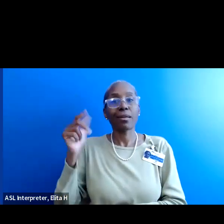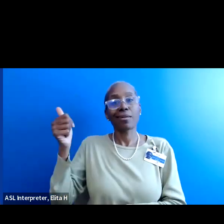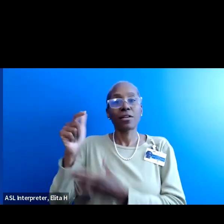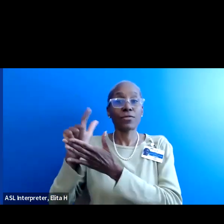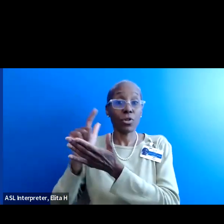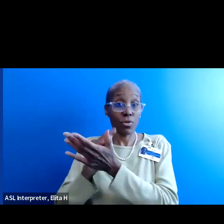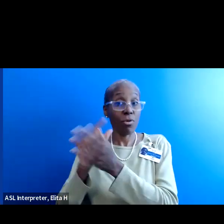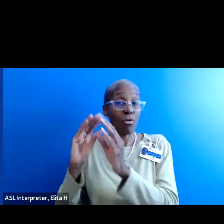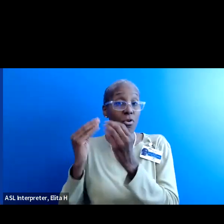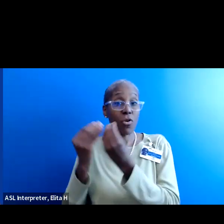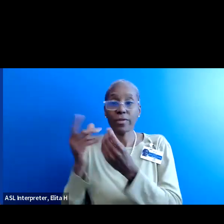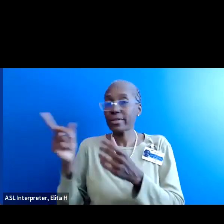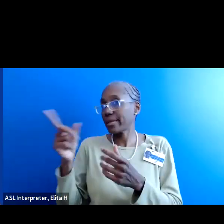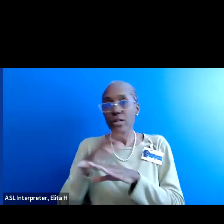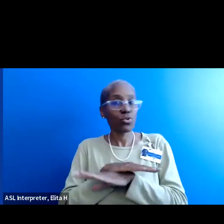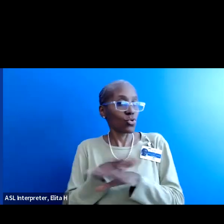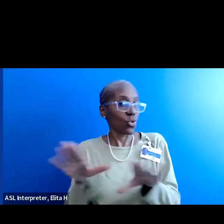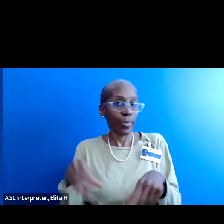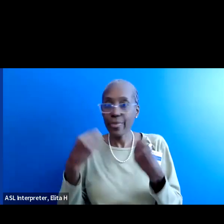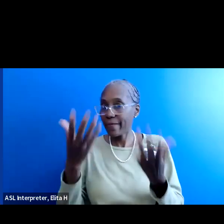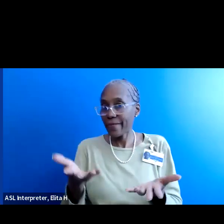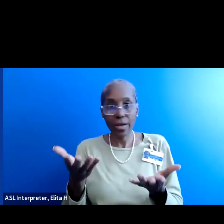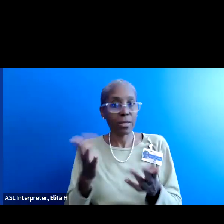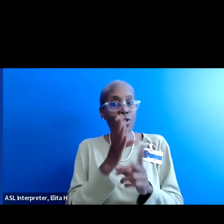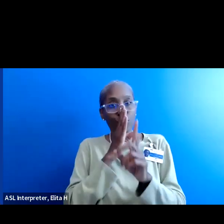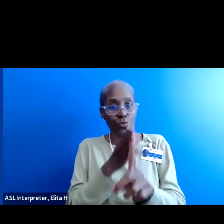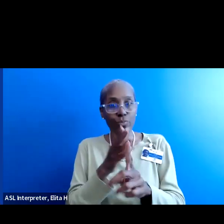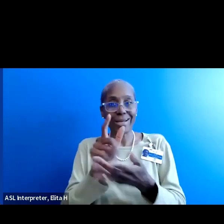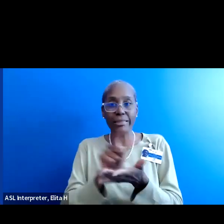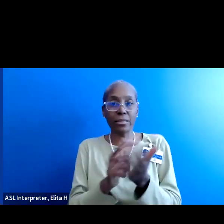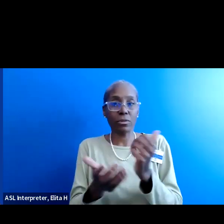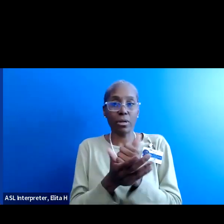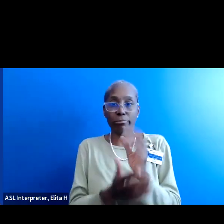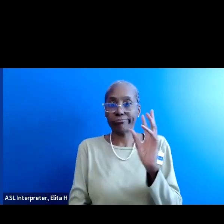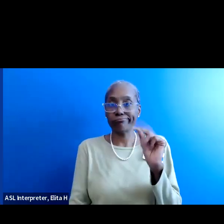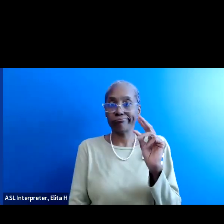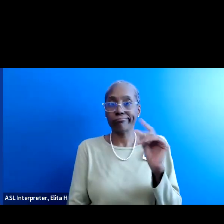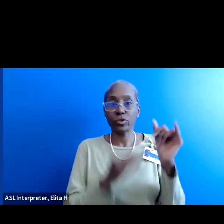They do not provide direct legal assistance to individuals outside